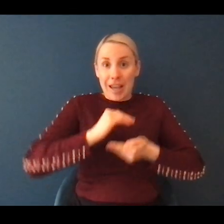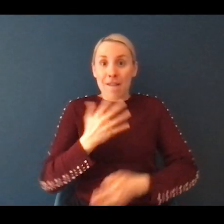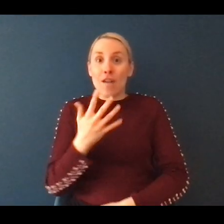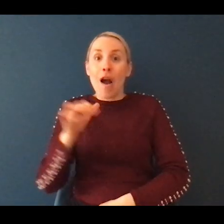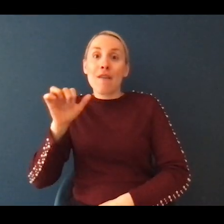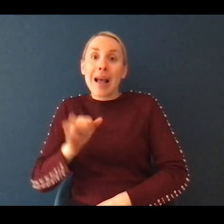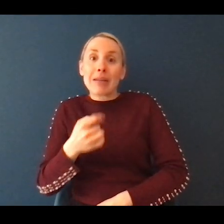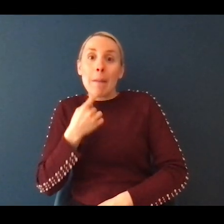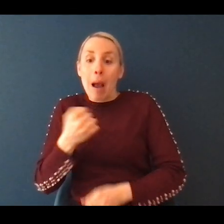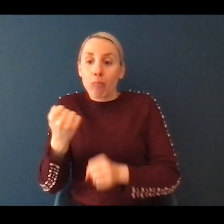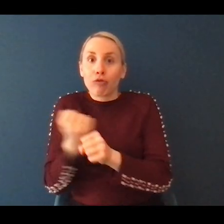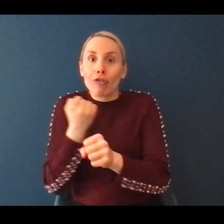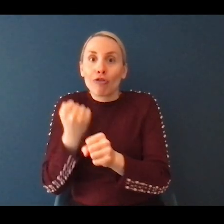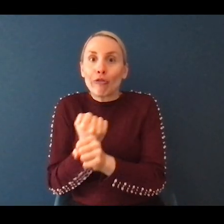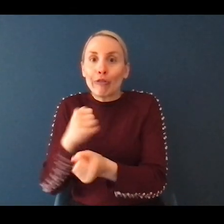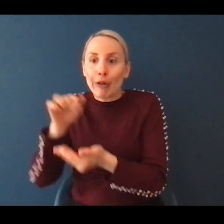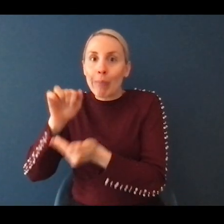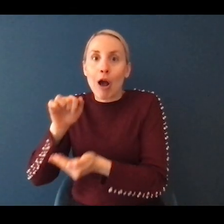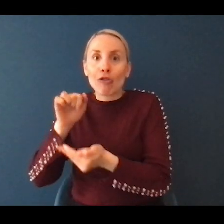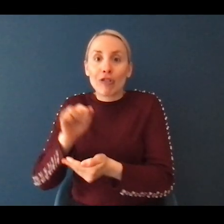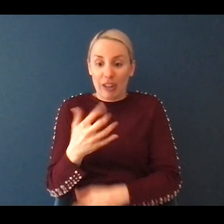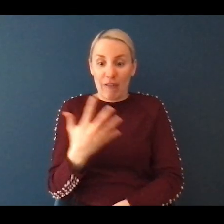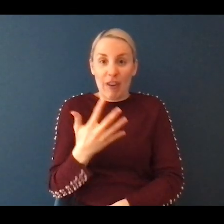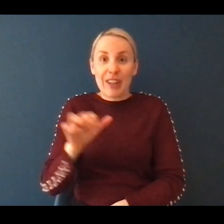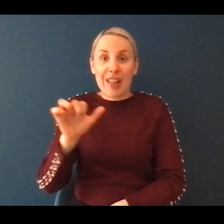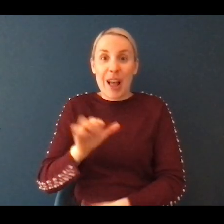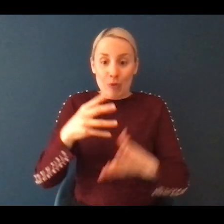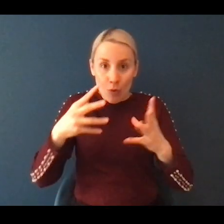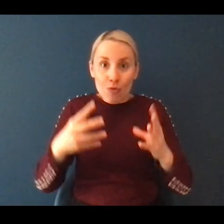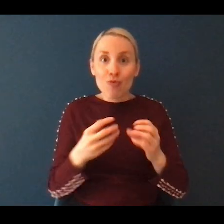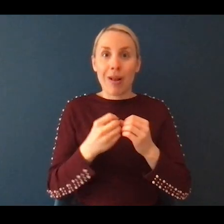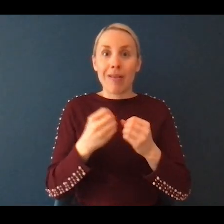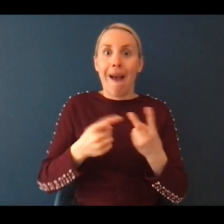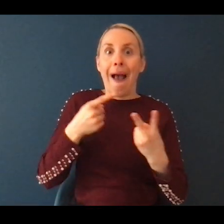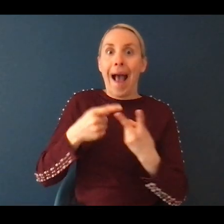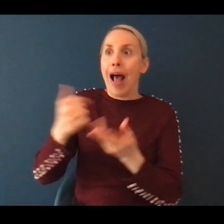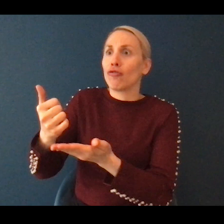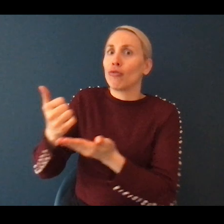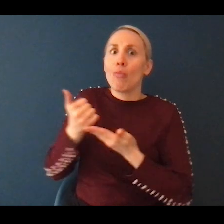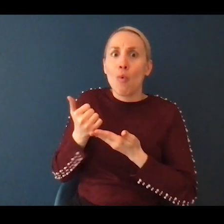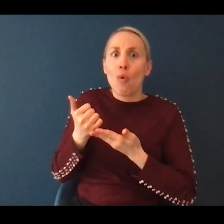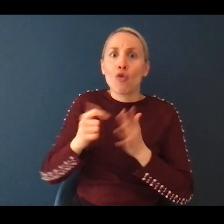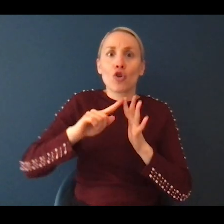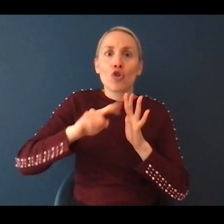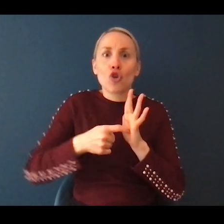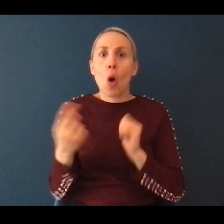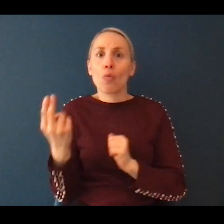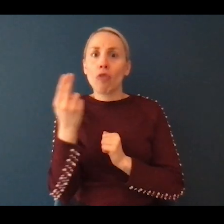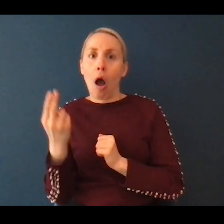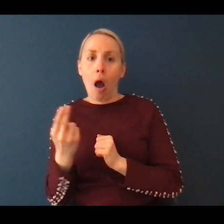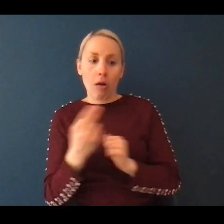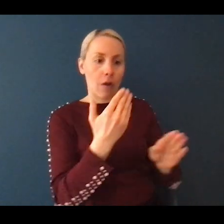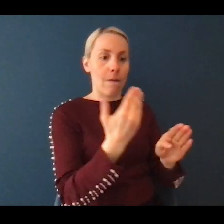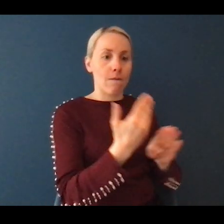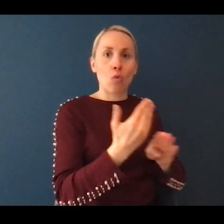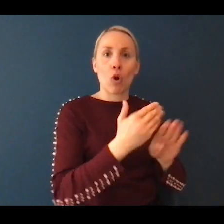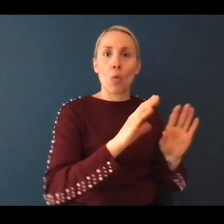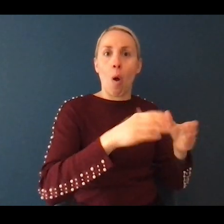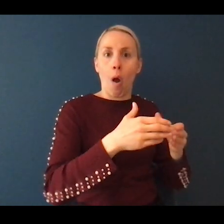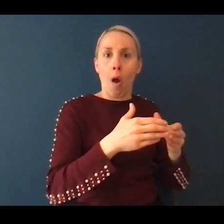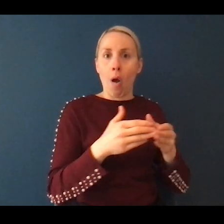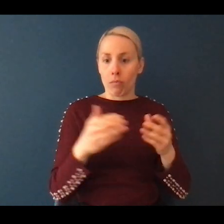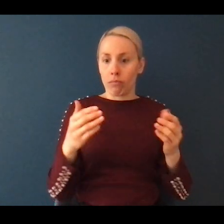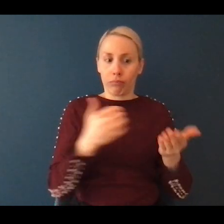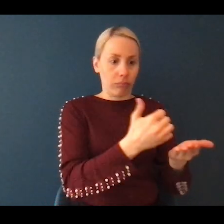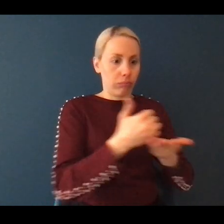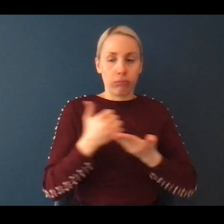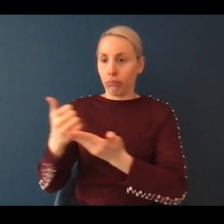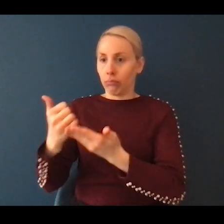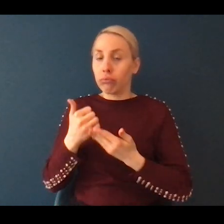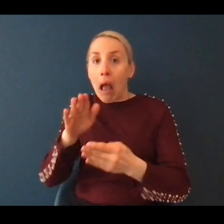of support from Jerwood Arts Photoworks and external mentors to create new work over a